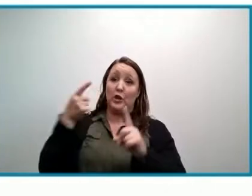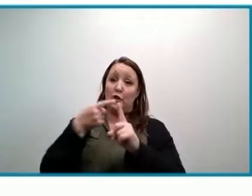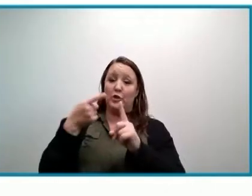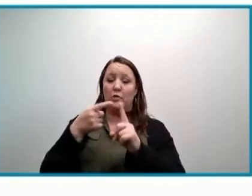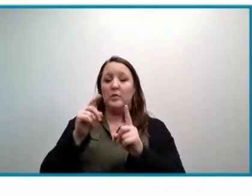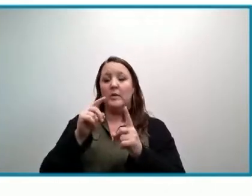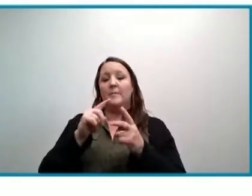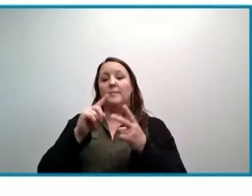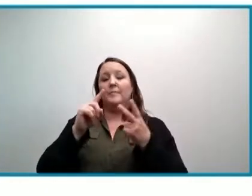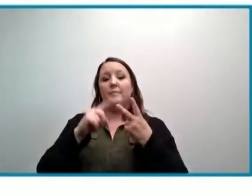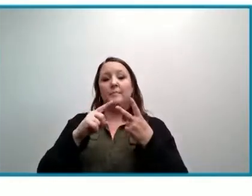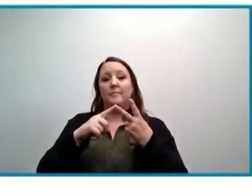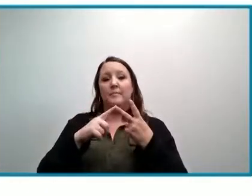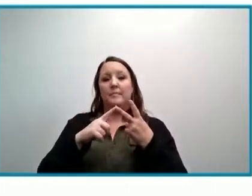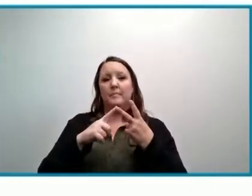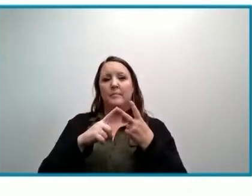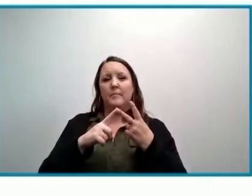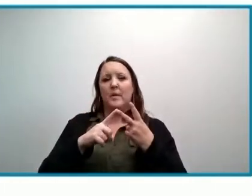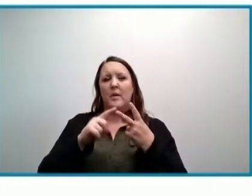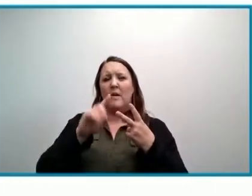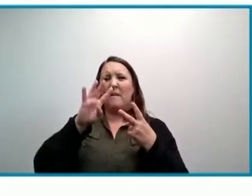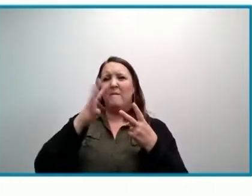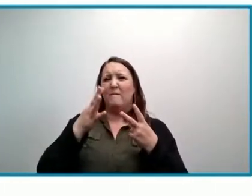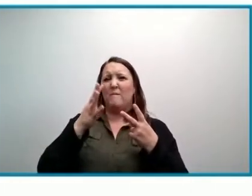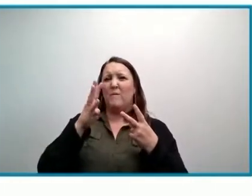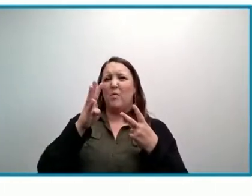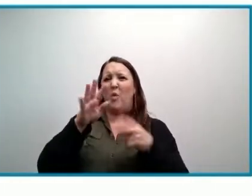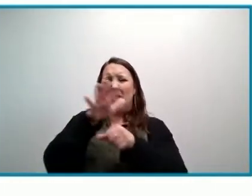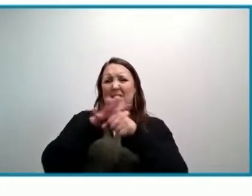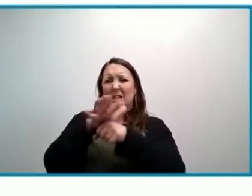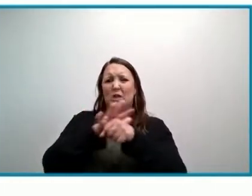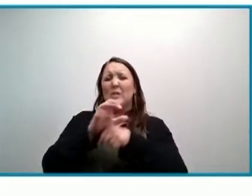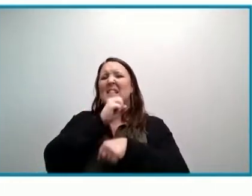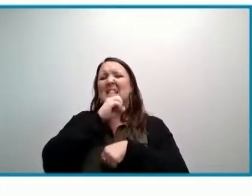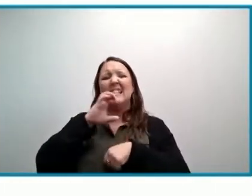there's a fourth district senior resource center where it's all senior citizens.